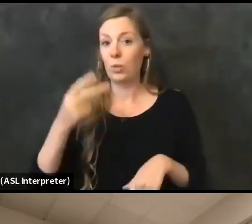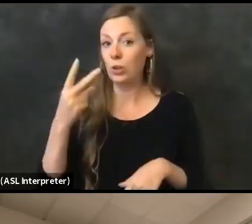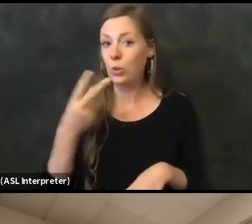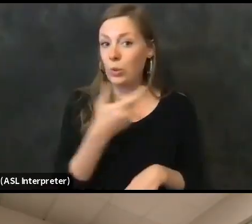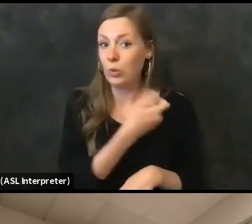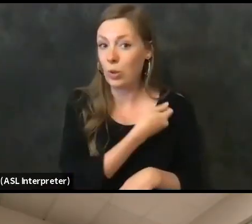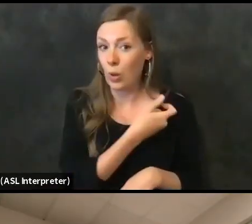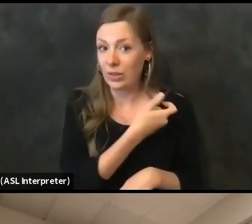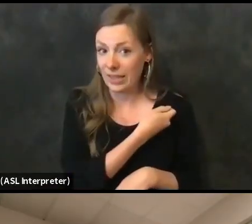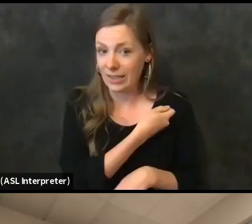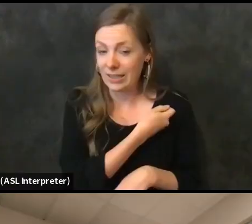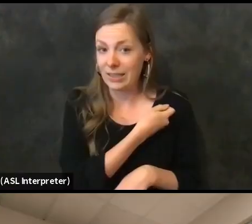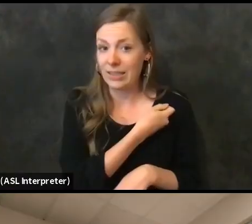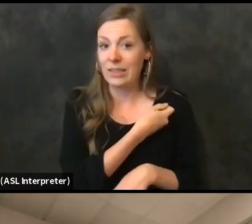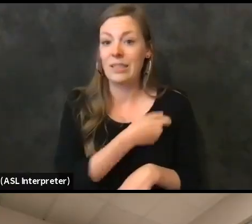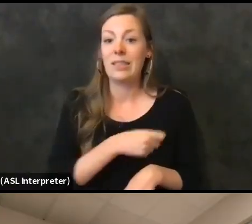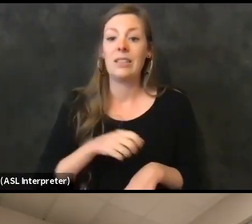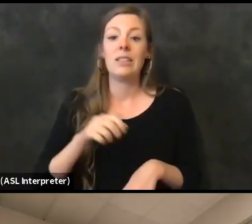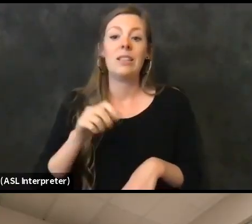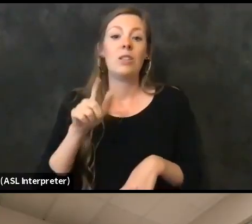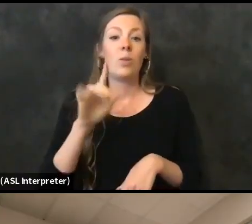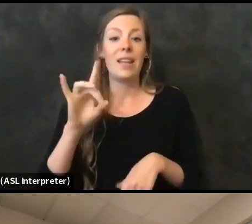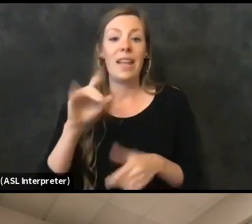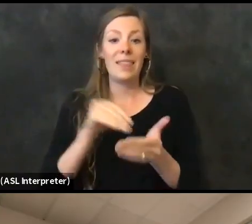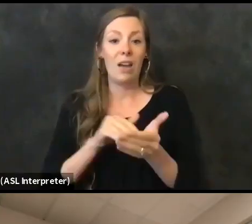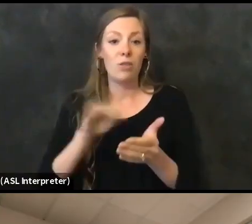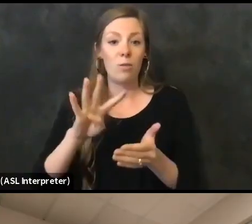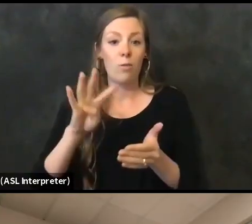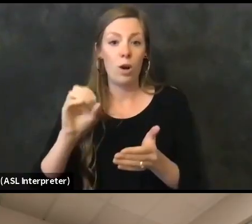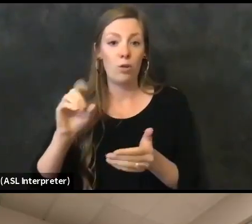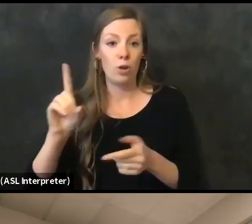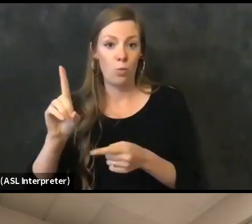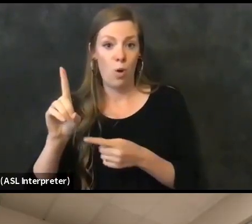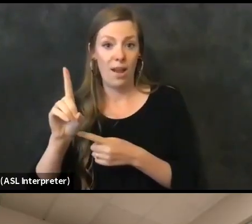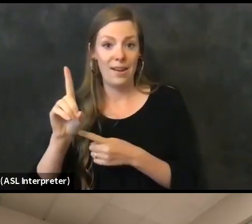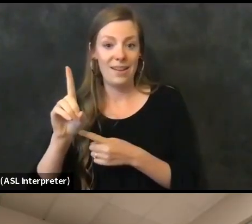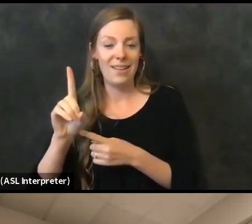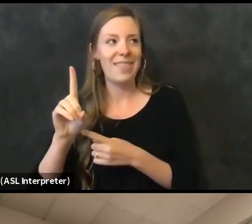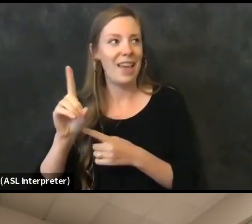thousand four hundred one than we have had total covid cases twenty seven thousand